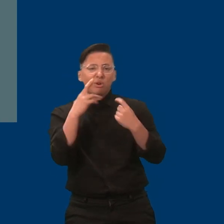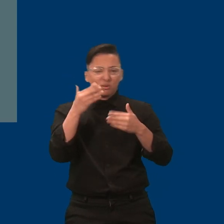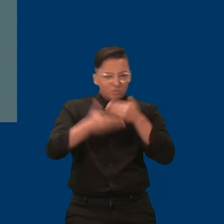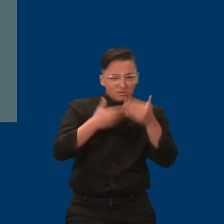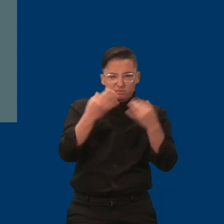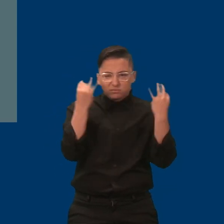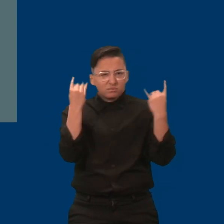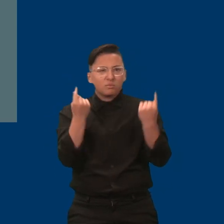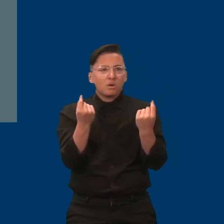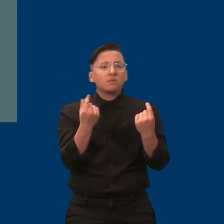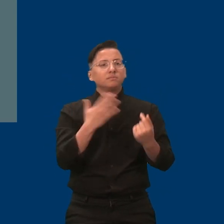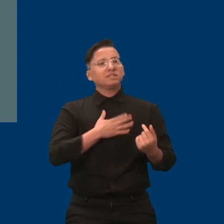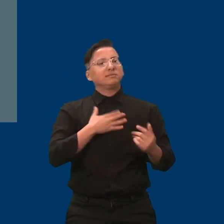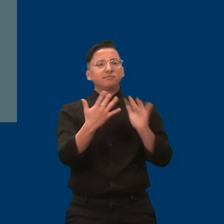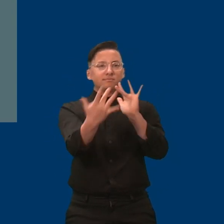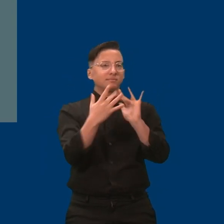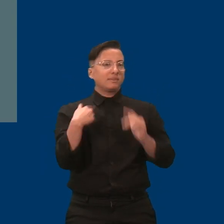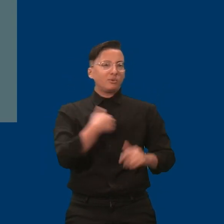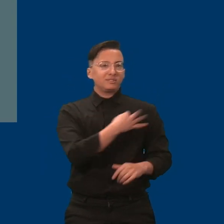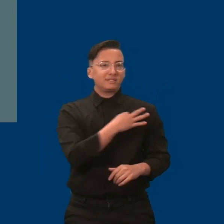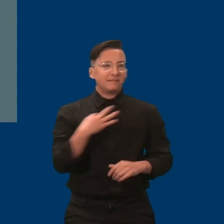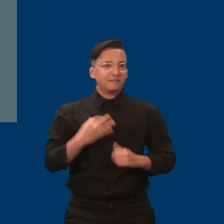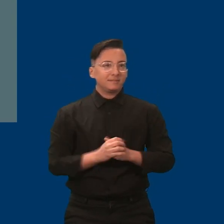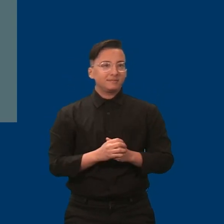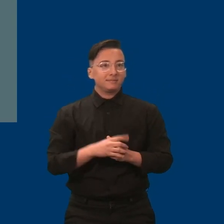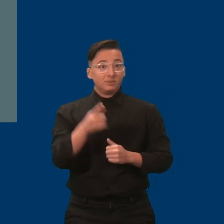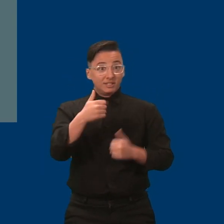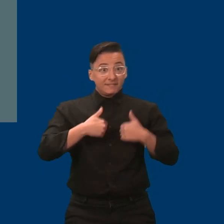To the residents of Minnesota, your voices and opinions